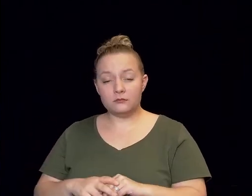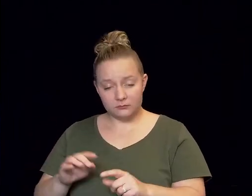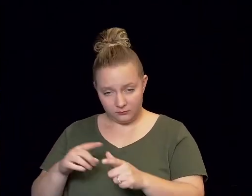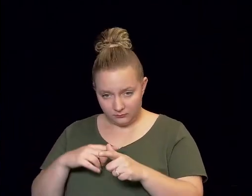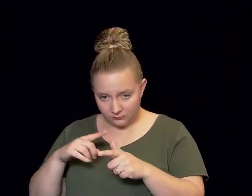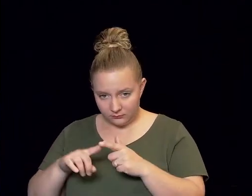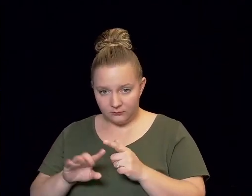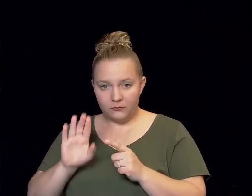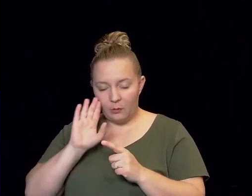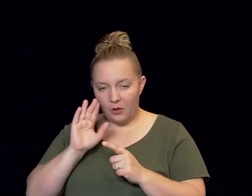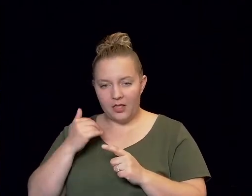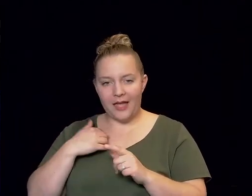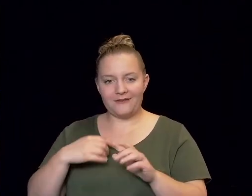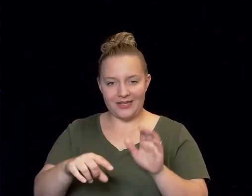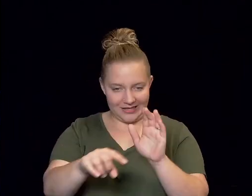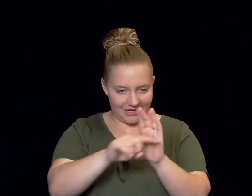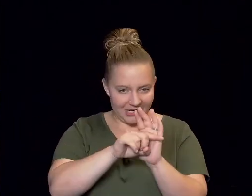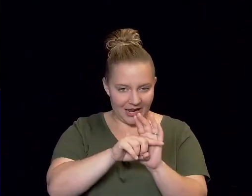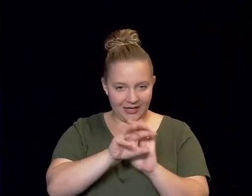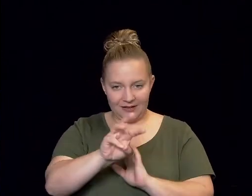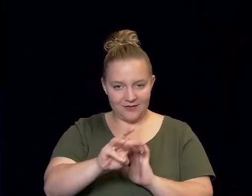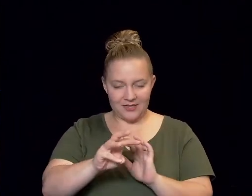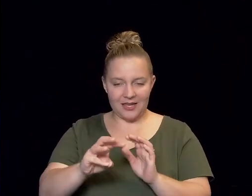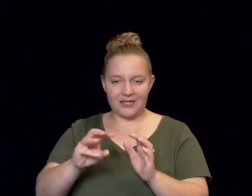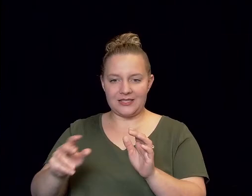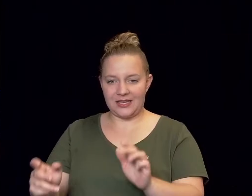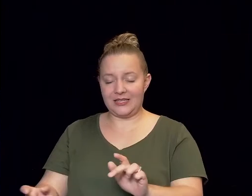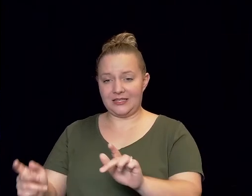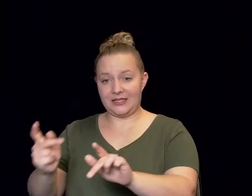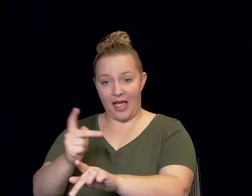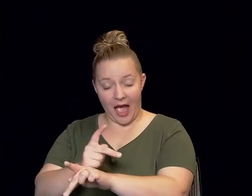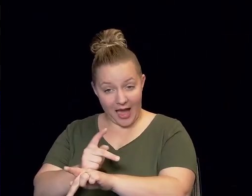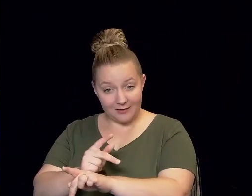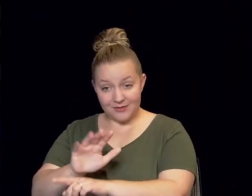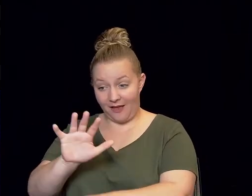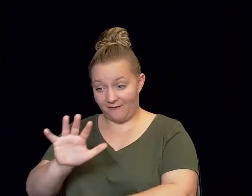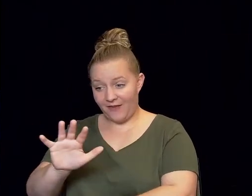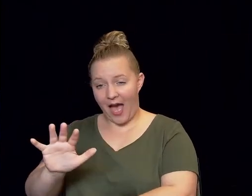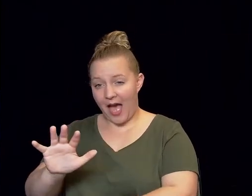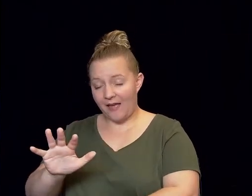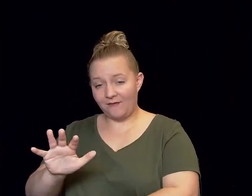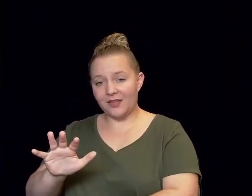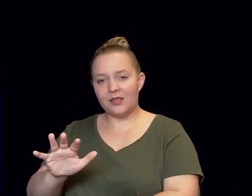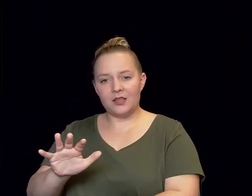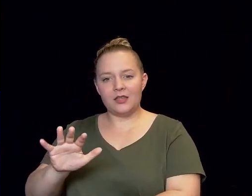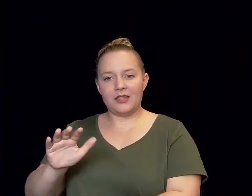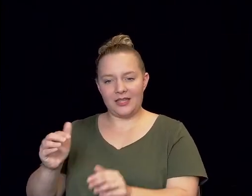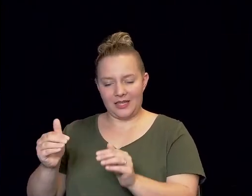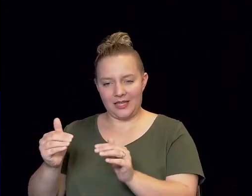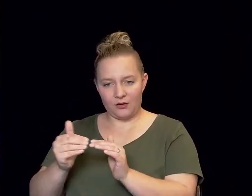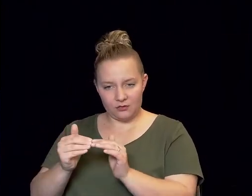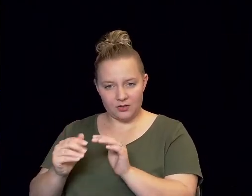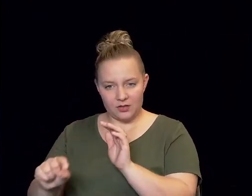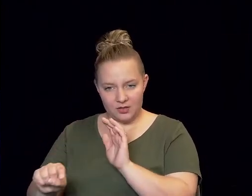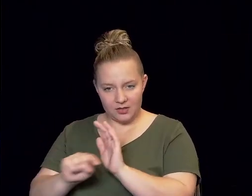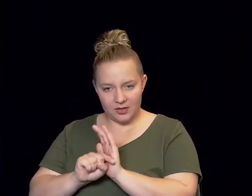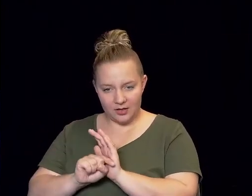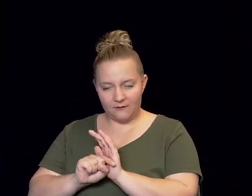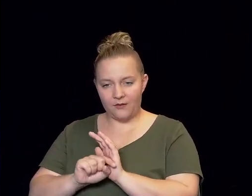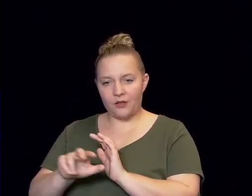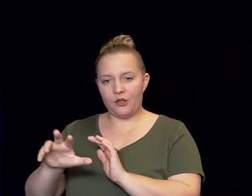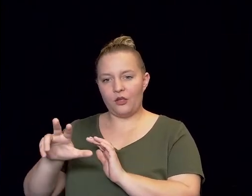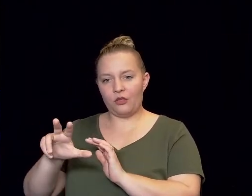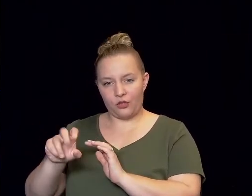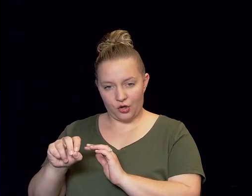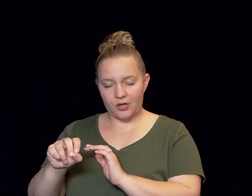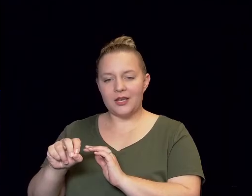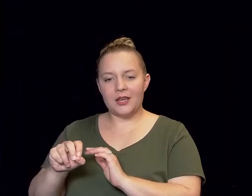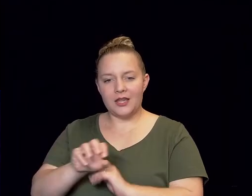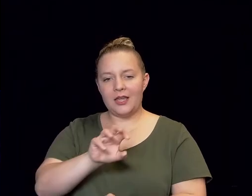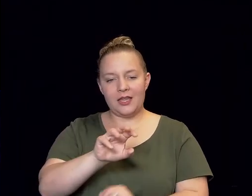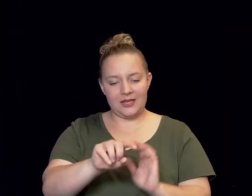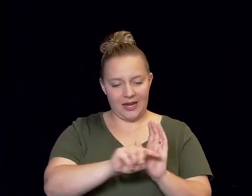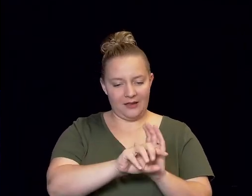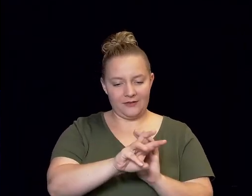take -6 times 5. -6 times 5 gives us -30. -6 times 5 is -30.